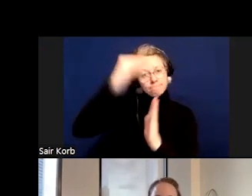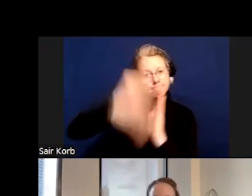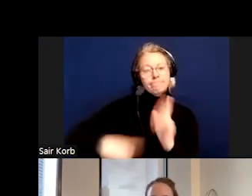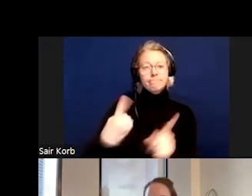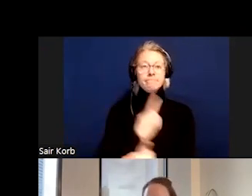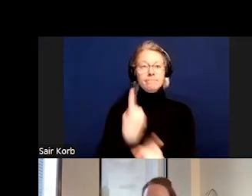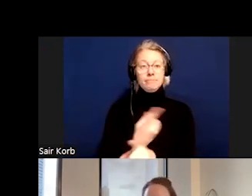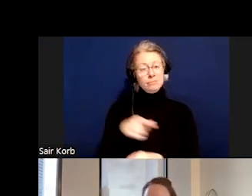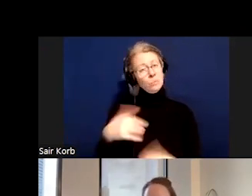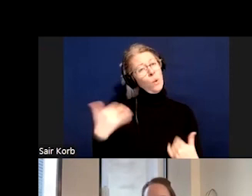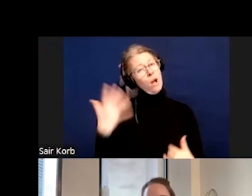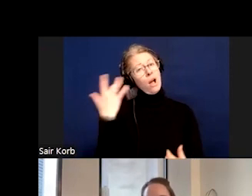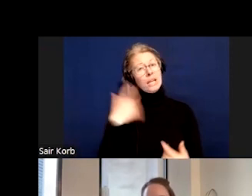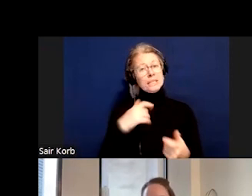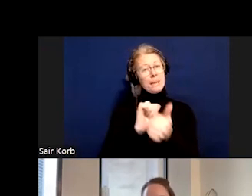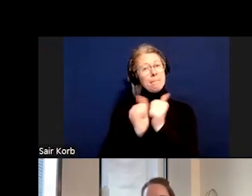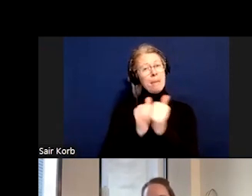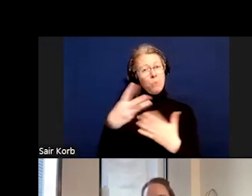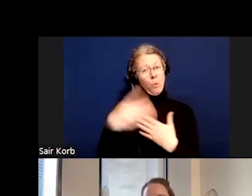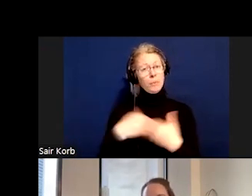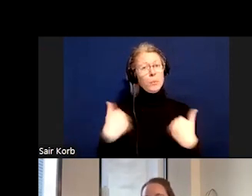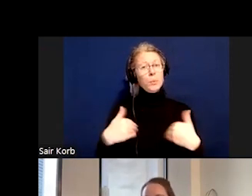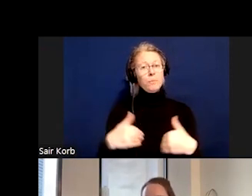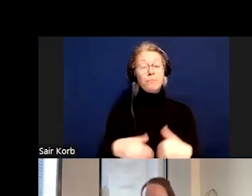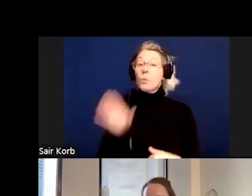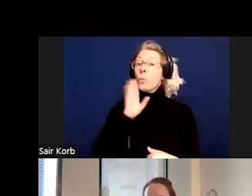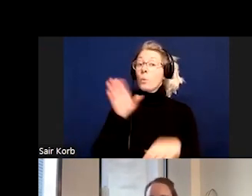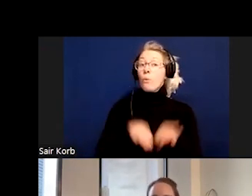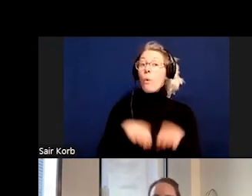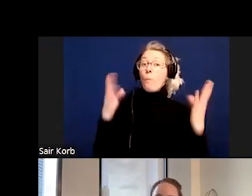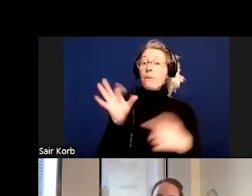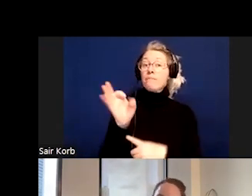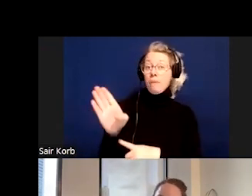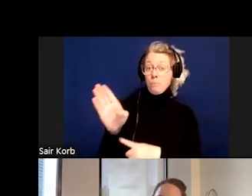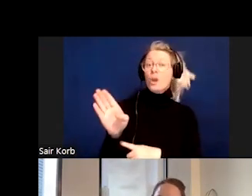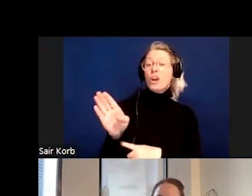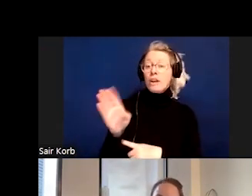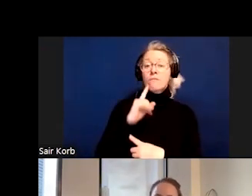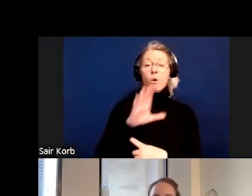the end of February to applications for professional development, artistic skills development,